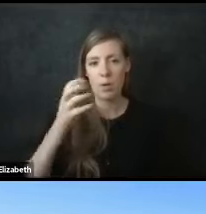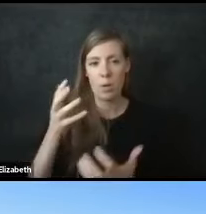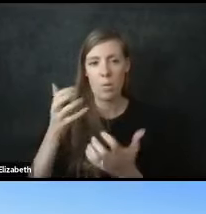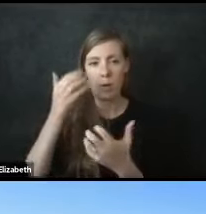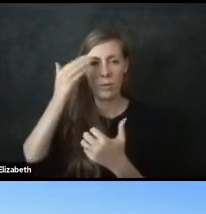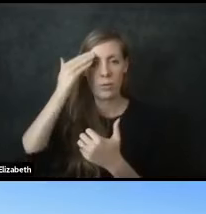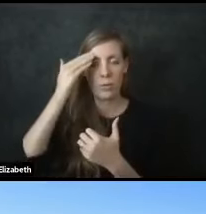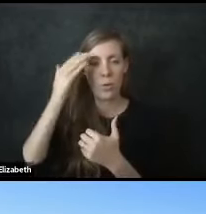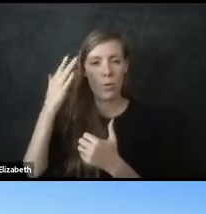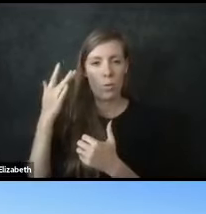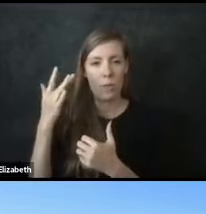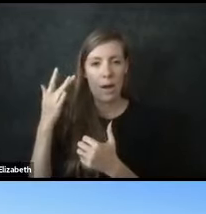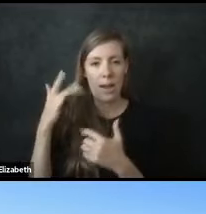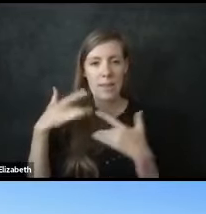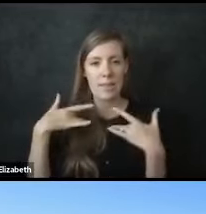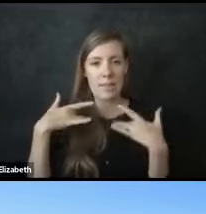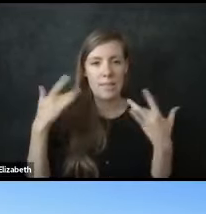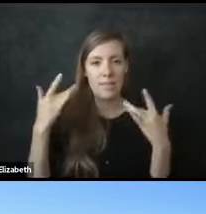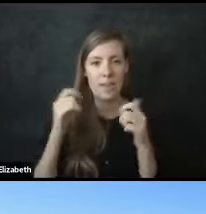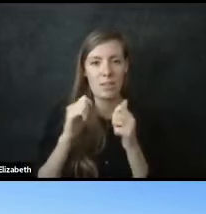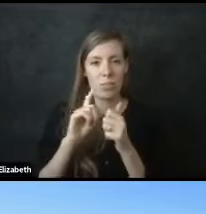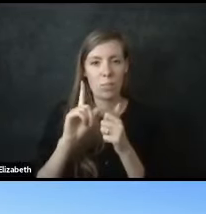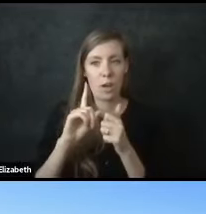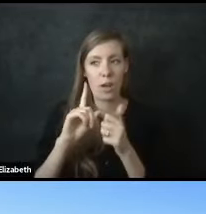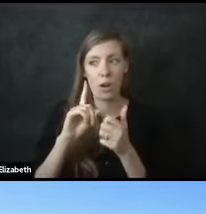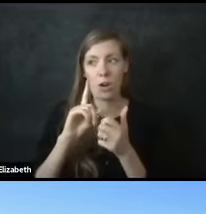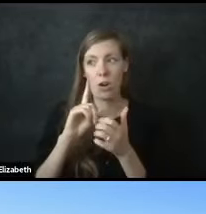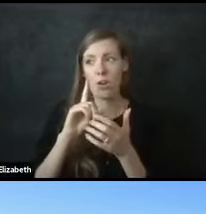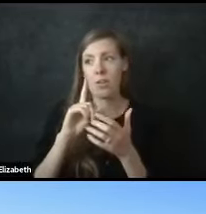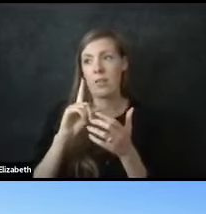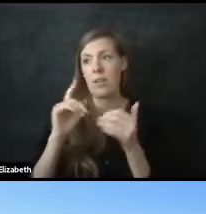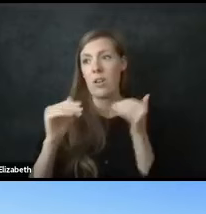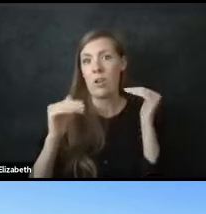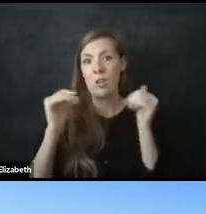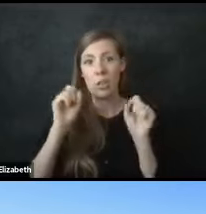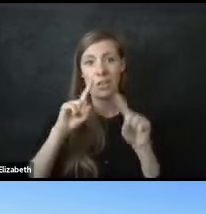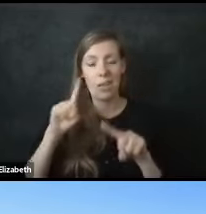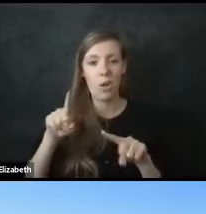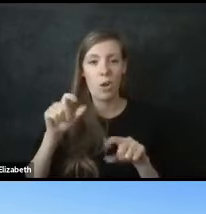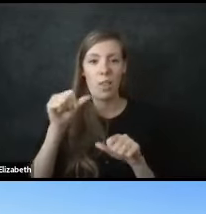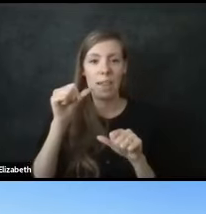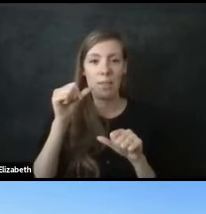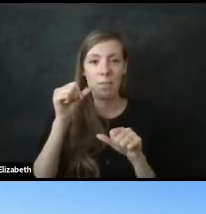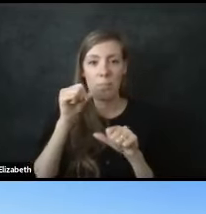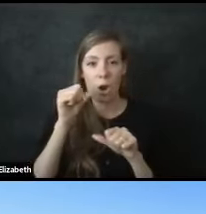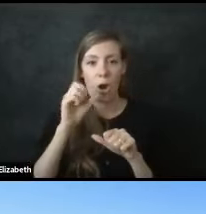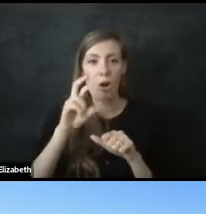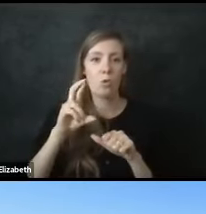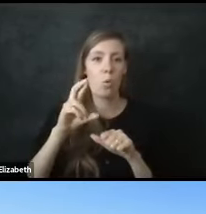why events where adults can attend, like bars and concerts, people are allowed to